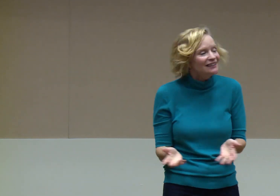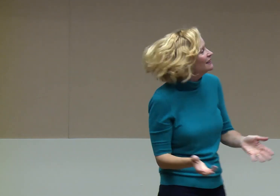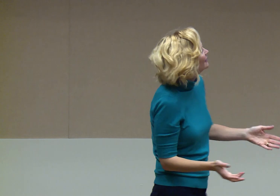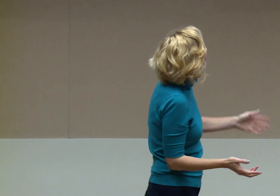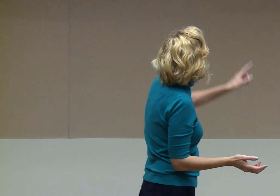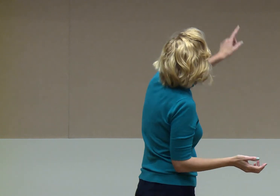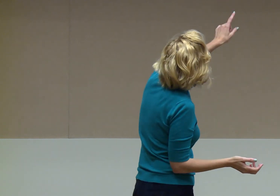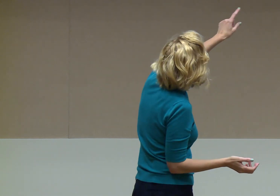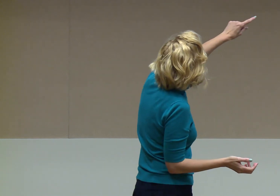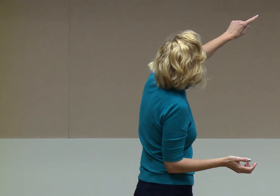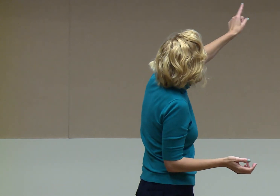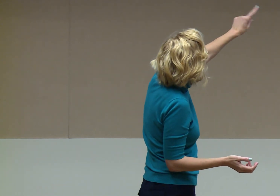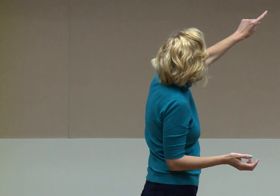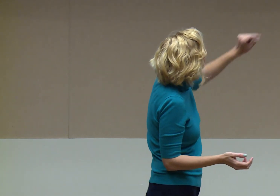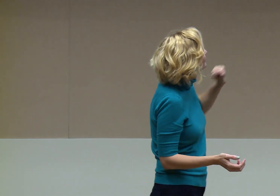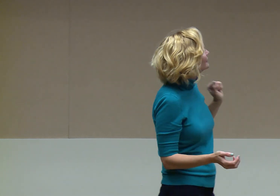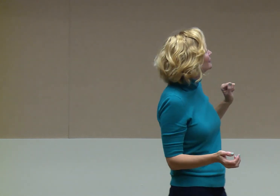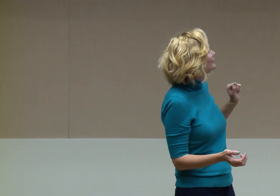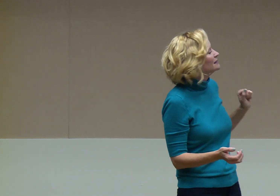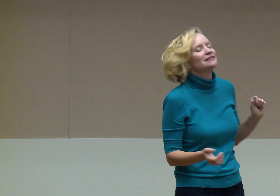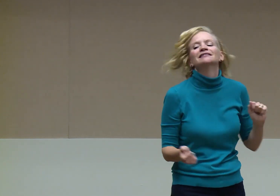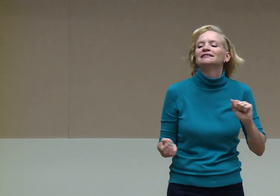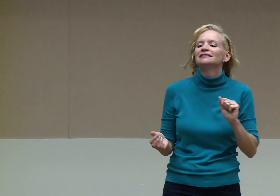it's important for your mental dictionary.